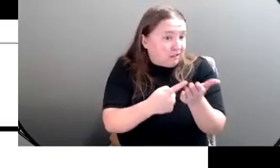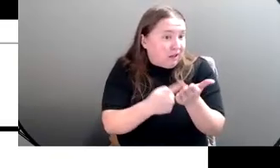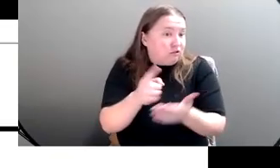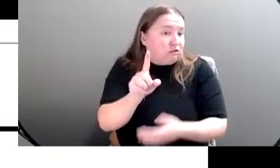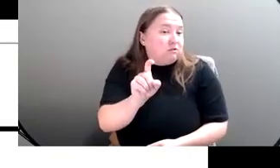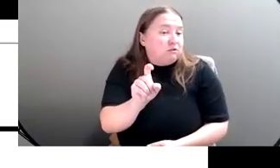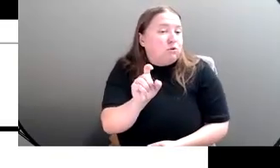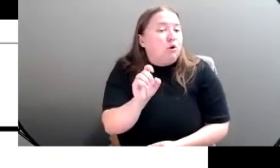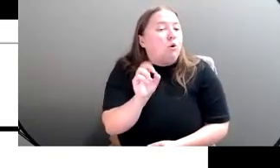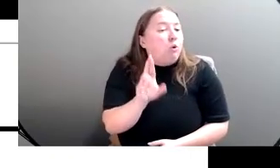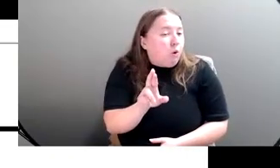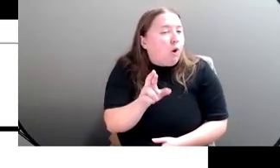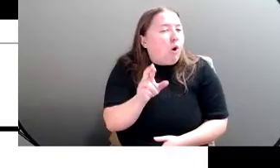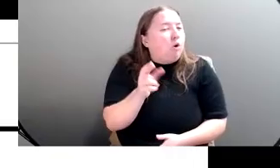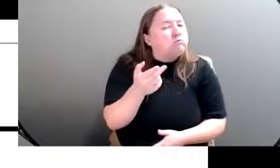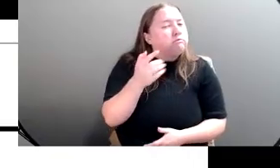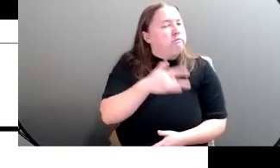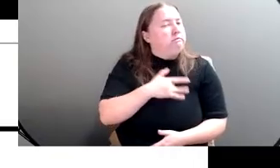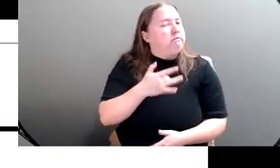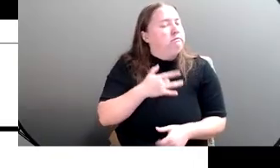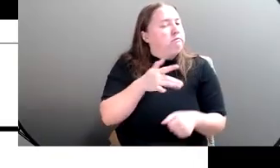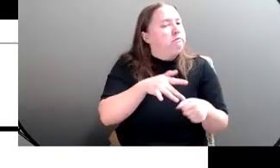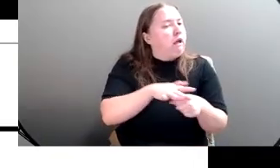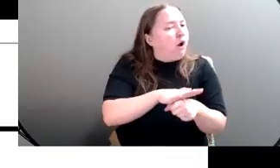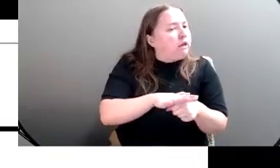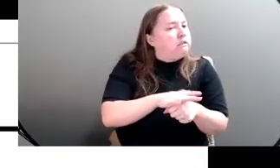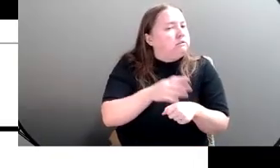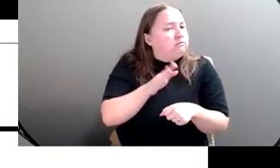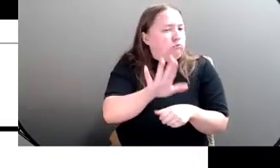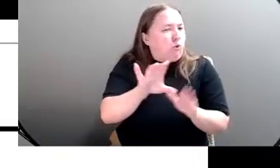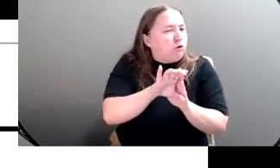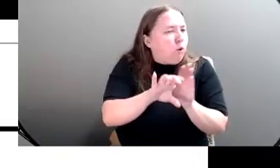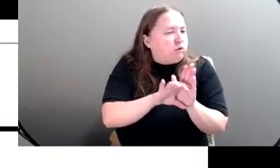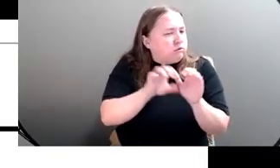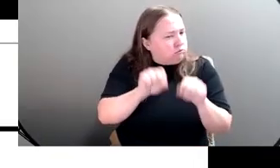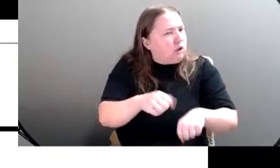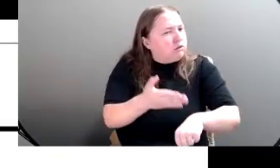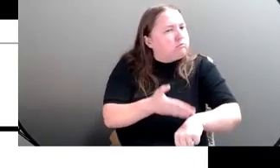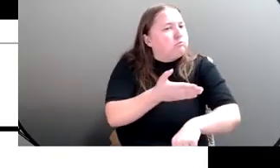or are there areas you feel, that you could use some more,